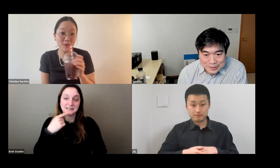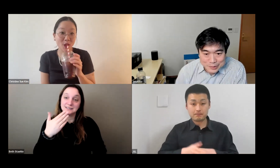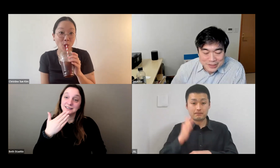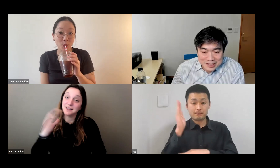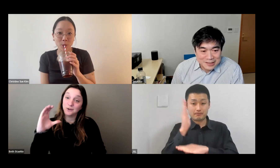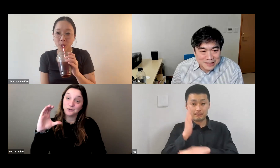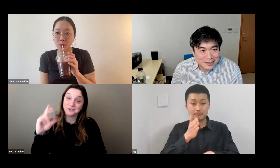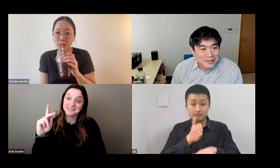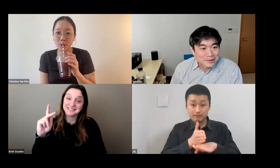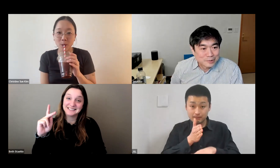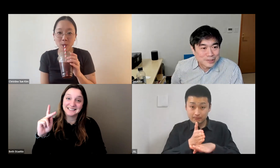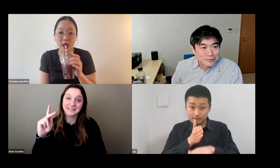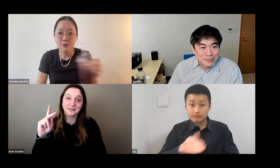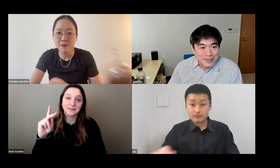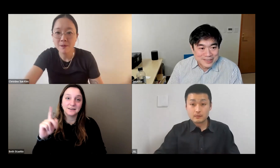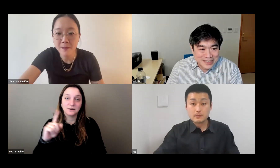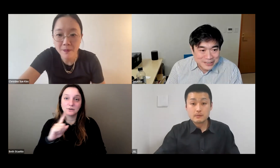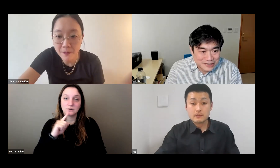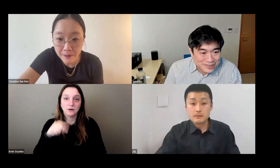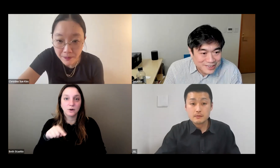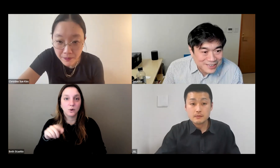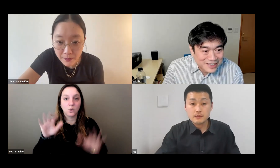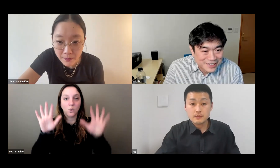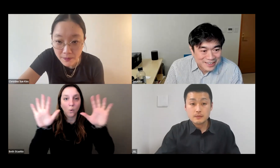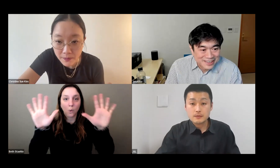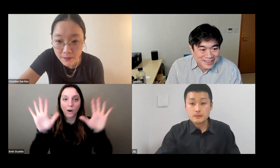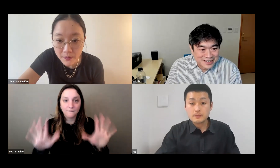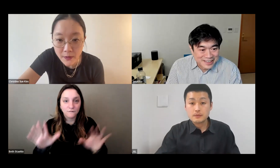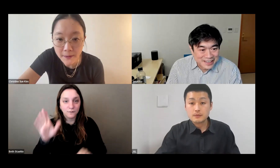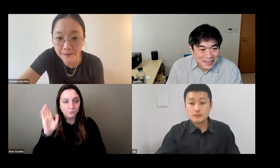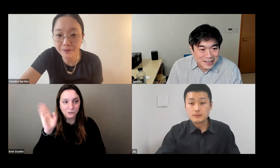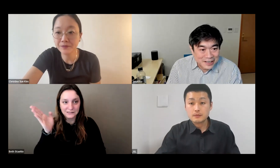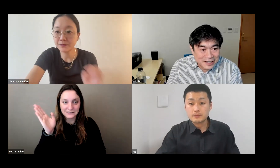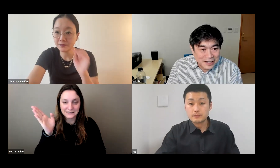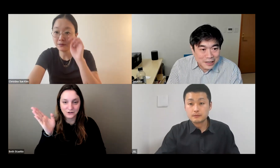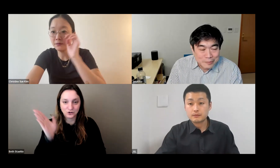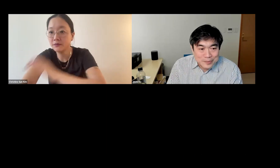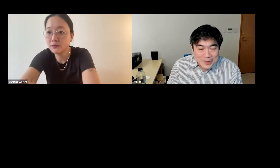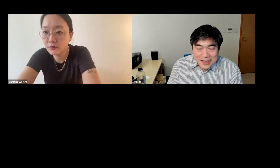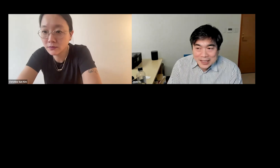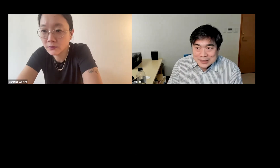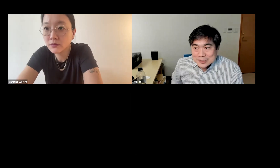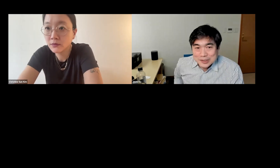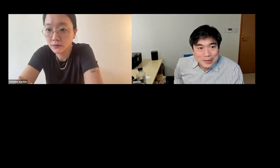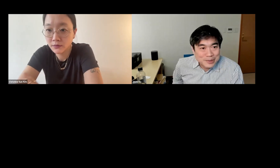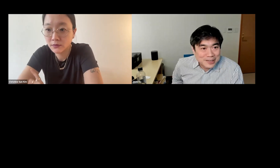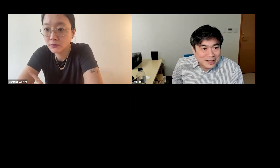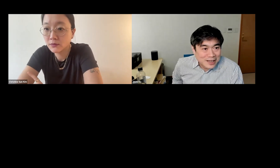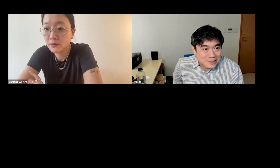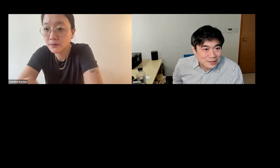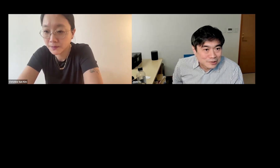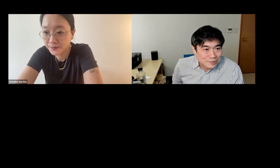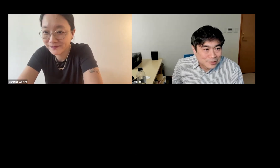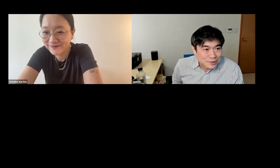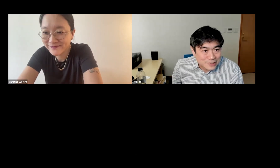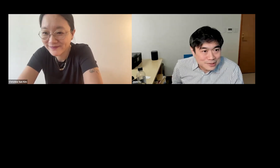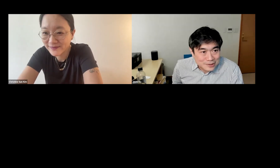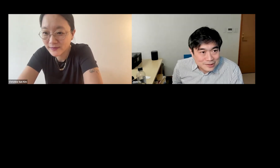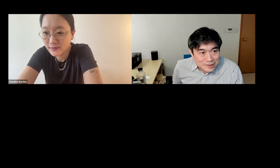It was a wonderful presentation, I'm going to ask you a few questions.